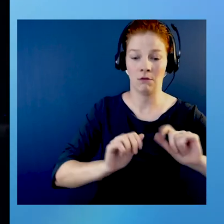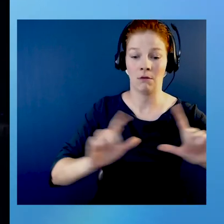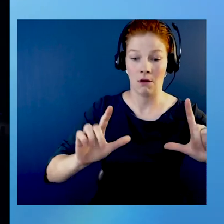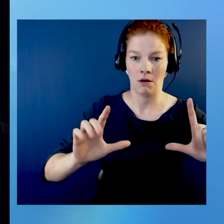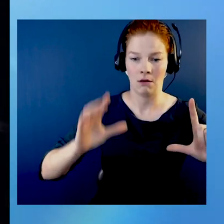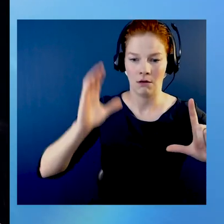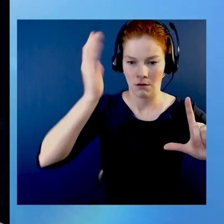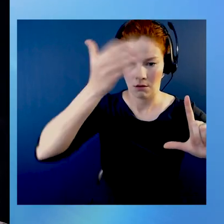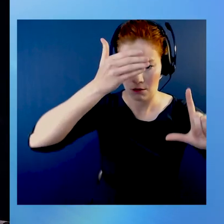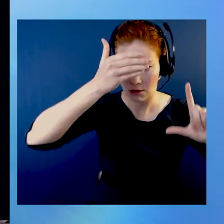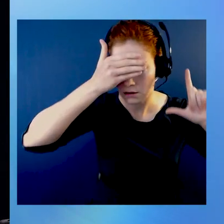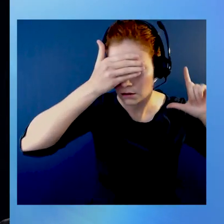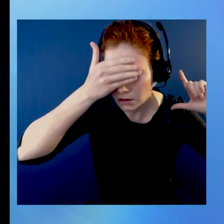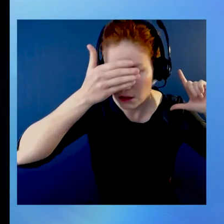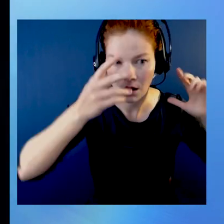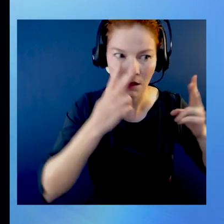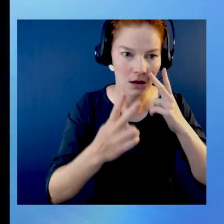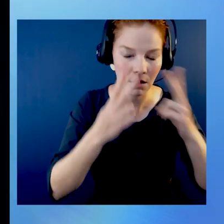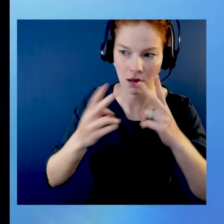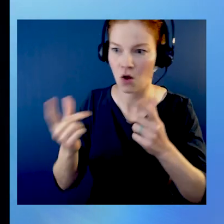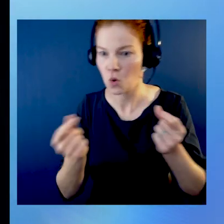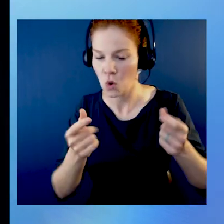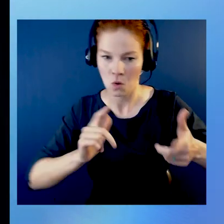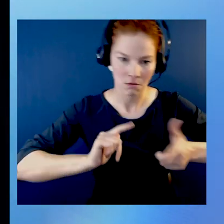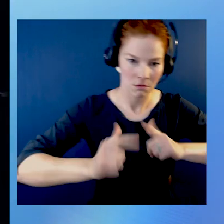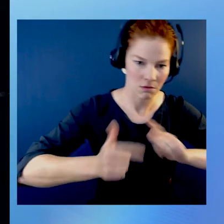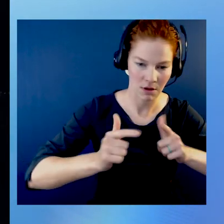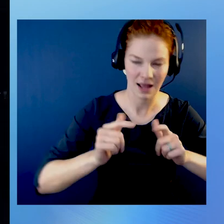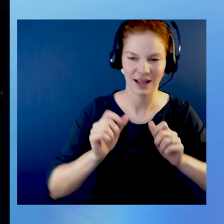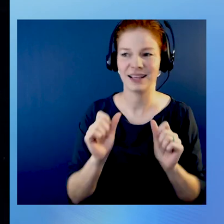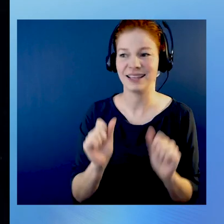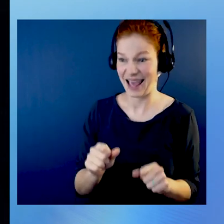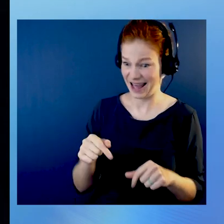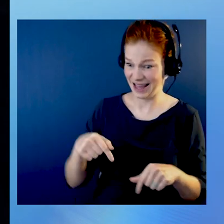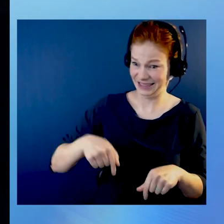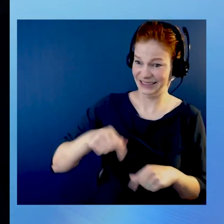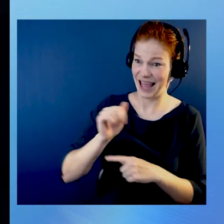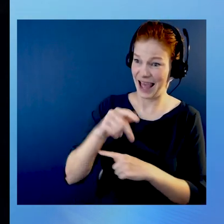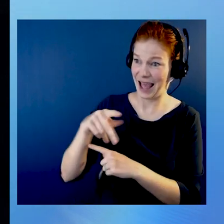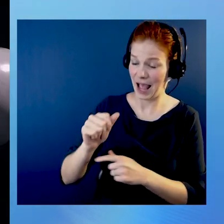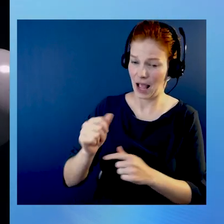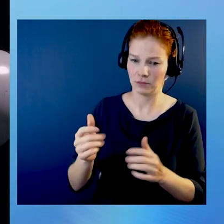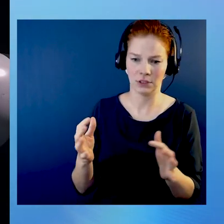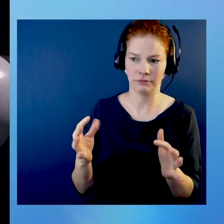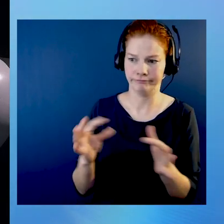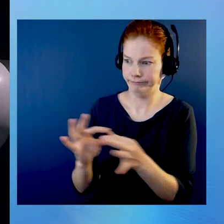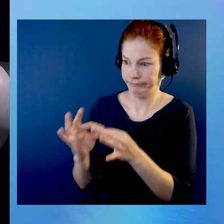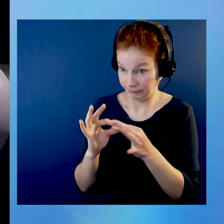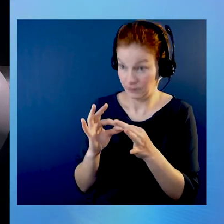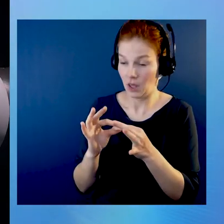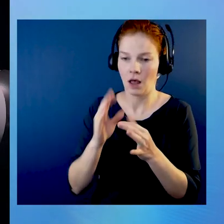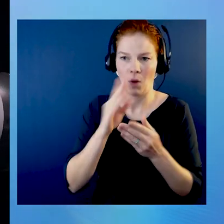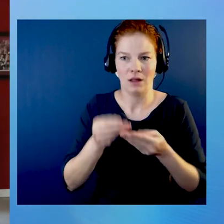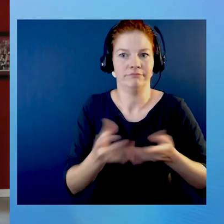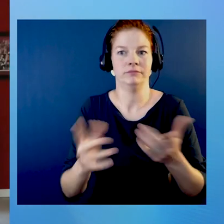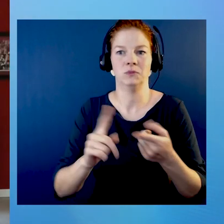both ADT and Unreal Engine to quickly create and deploy these Digital Twin apps to your customers and users. We will continue to work together in